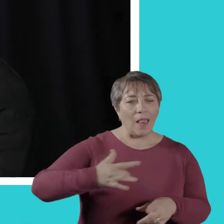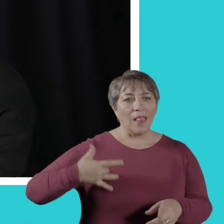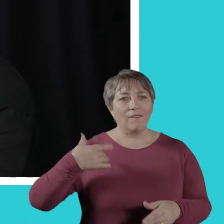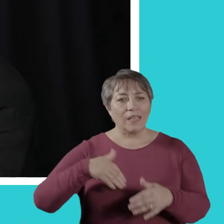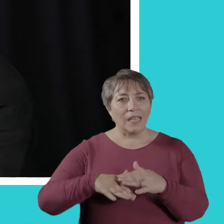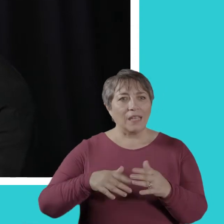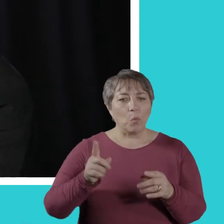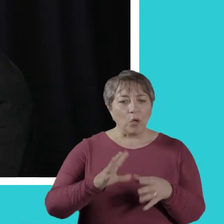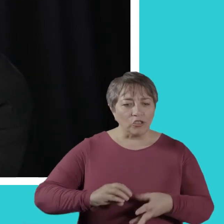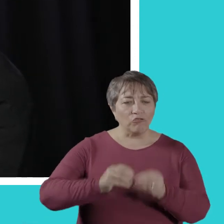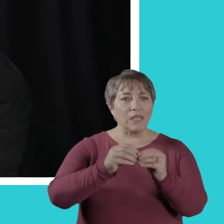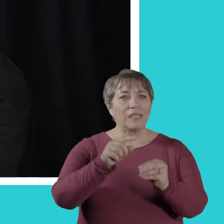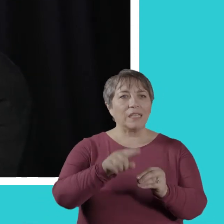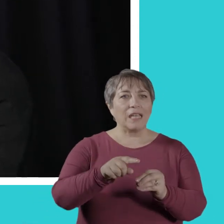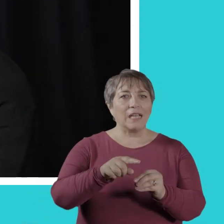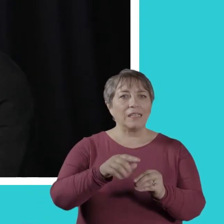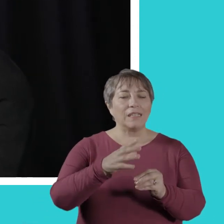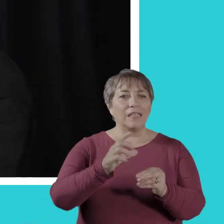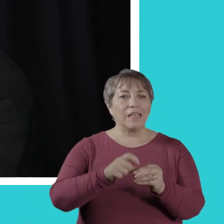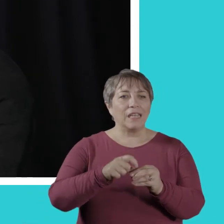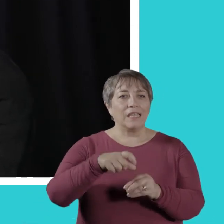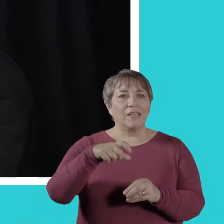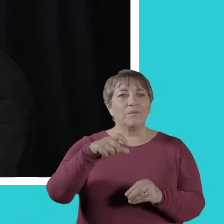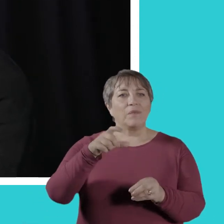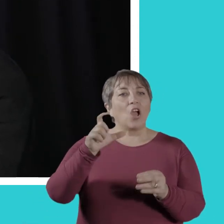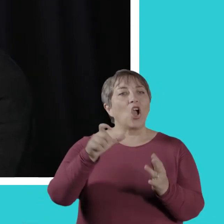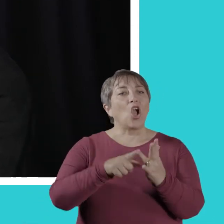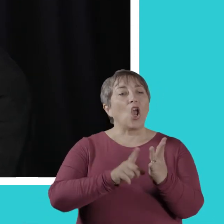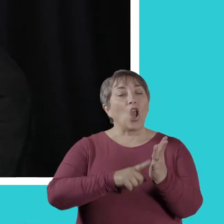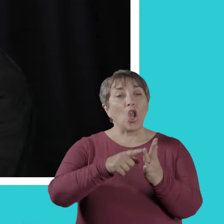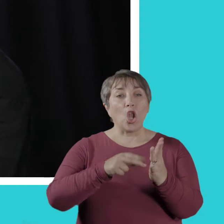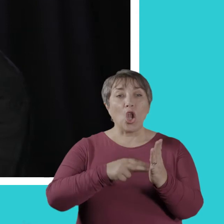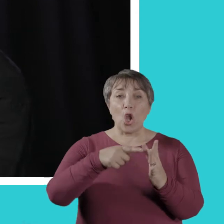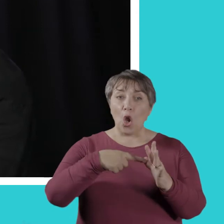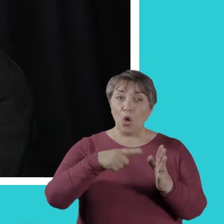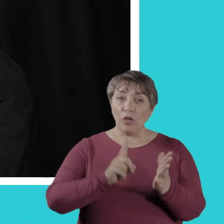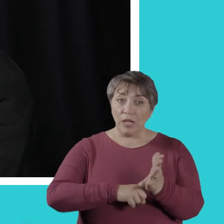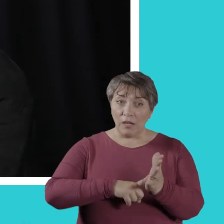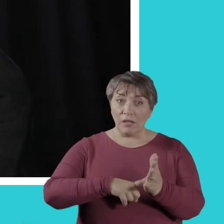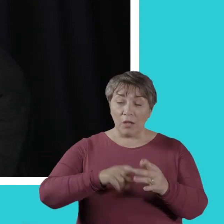the day the colonial project is one that is made to maintain the lie of hierarchy right.